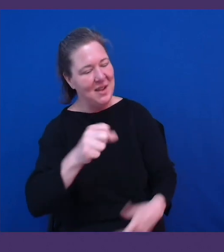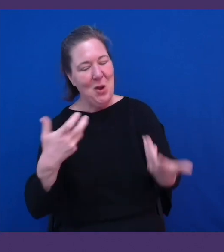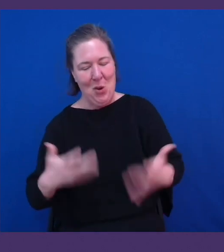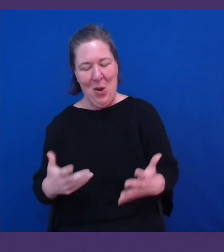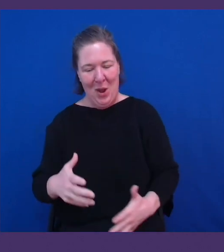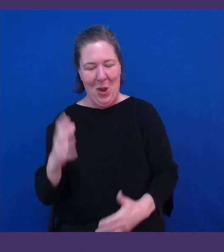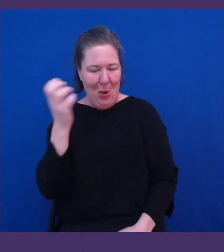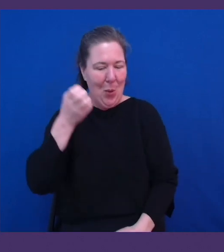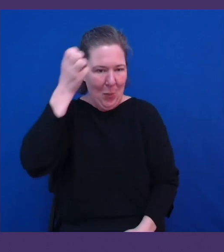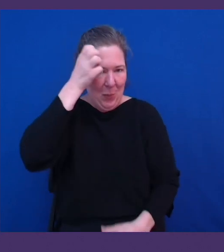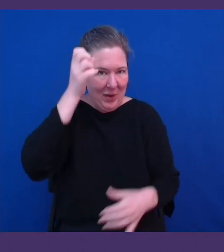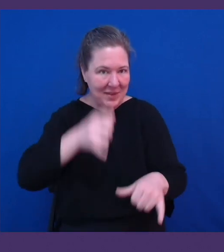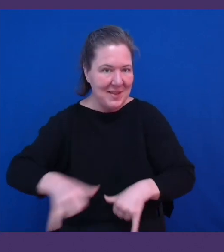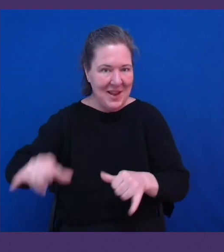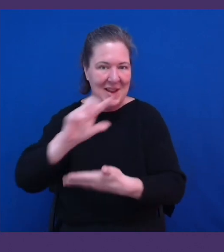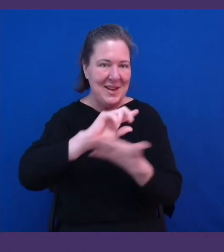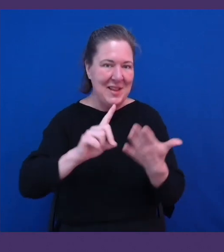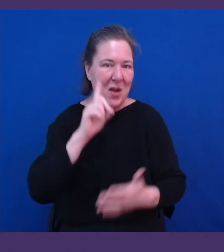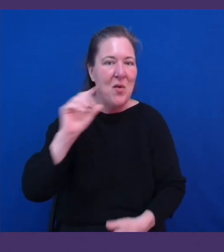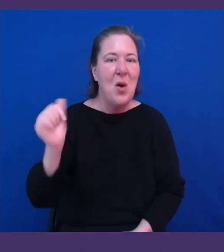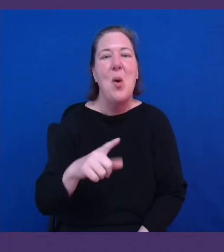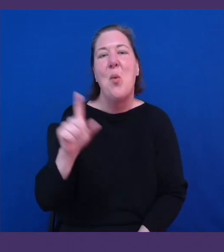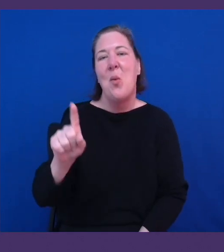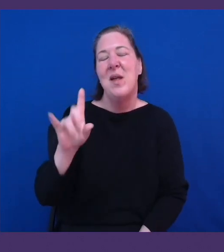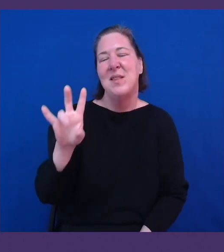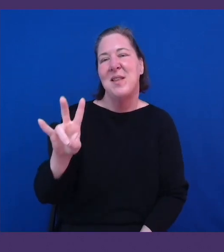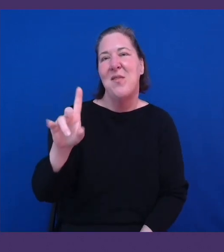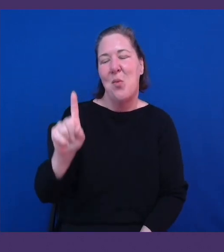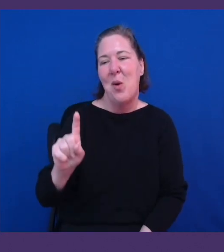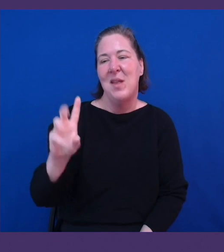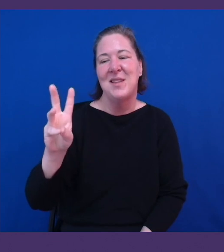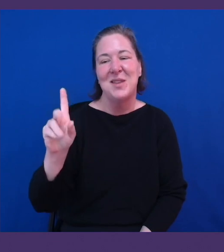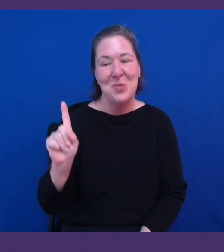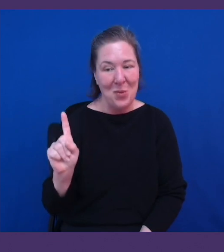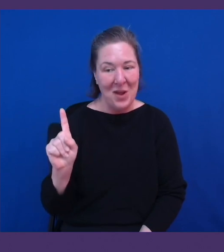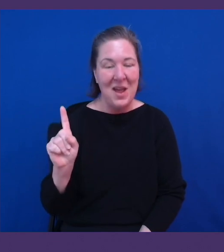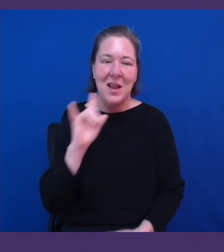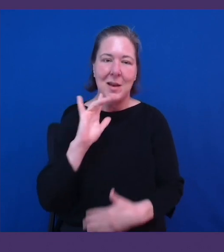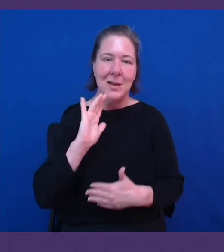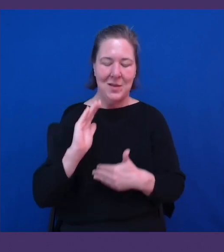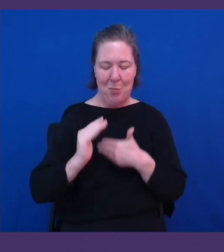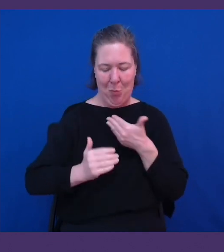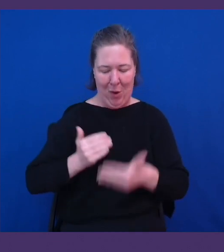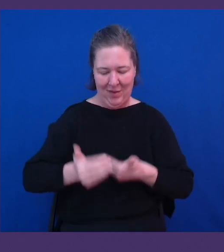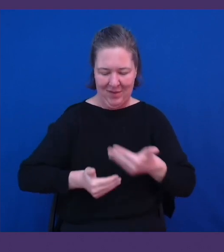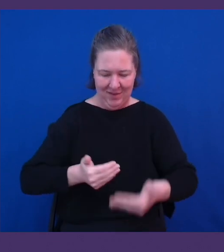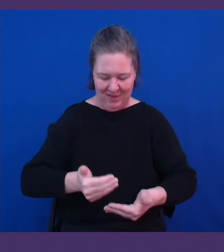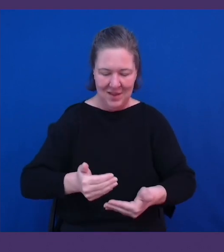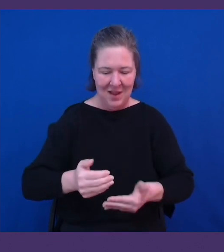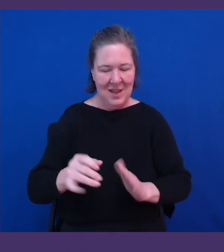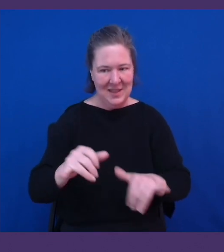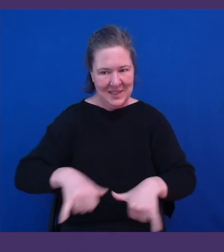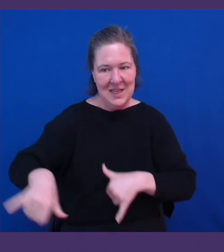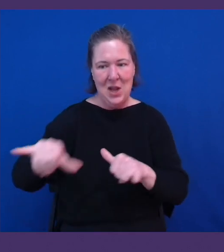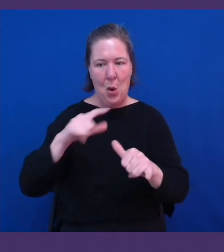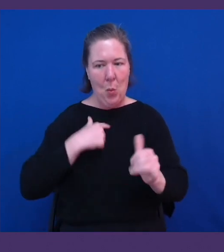for all, the 17161, and it's a procedural standard, and we are reviewing it and updating it